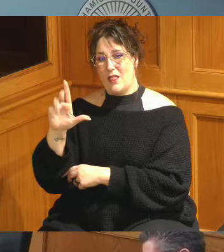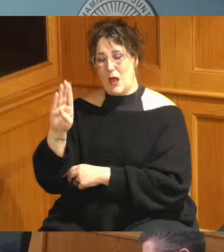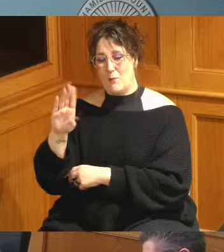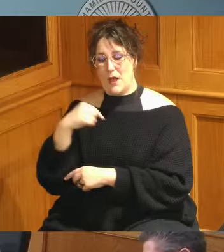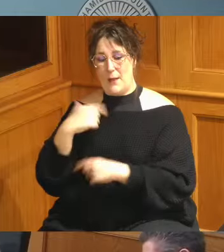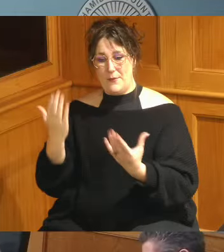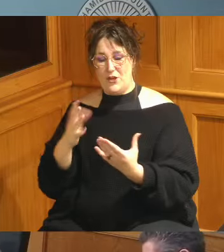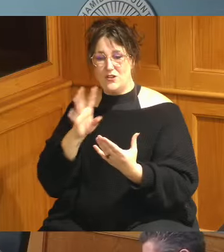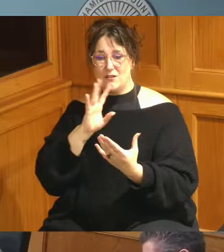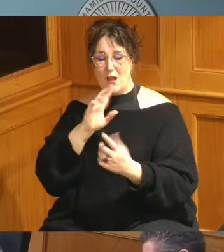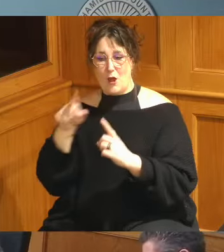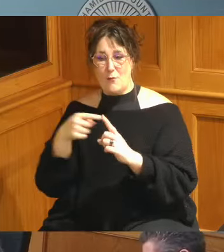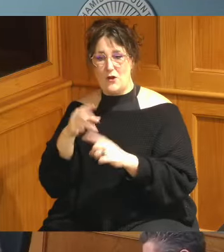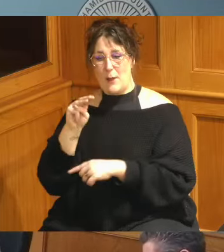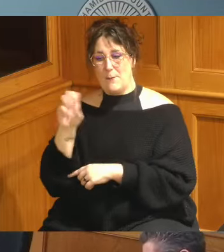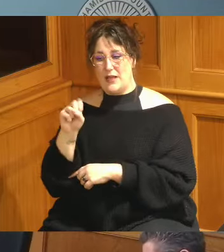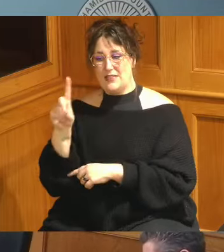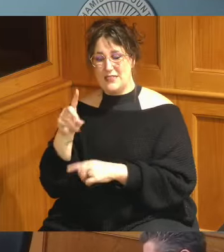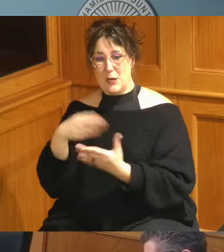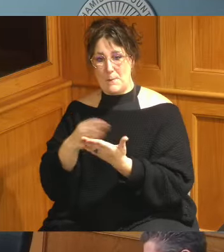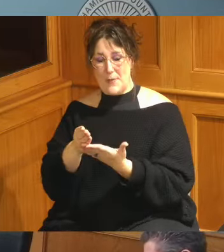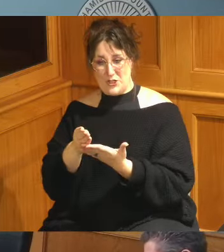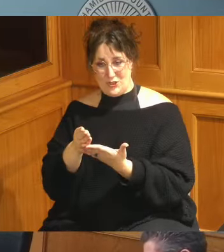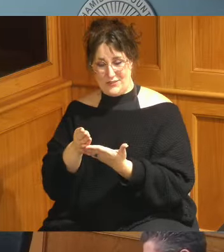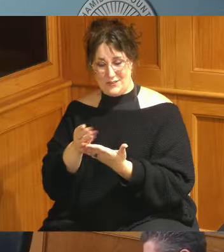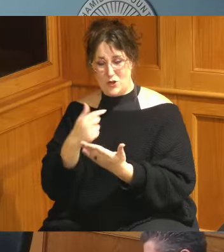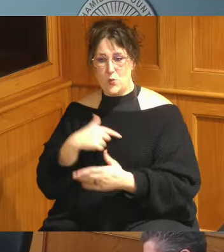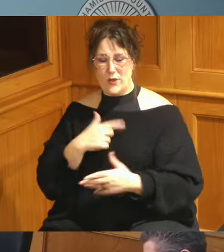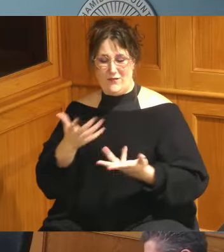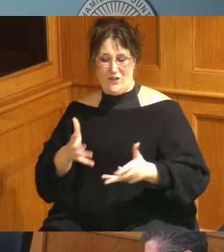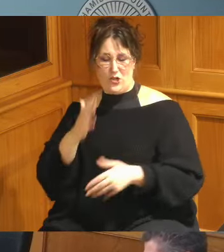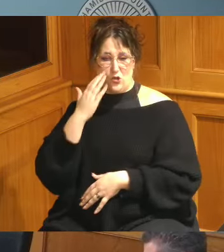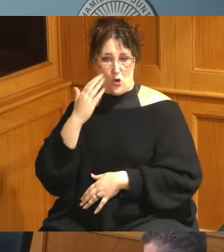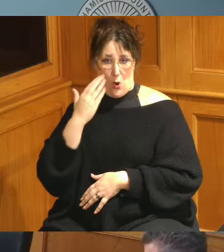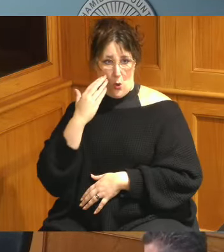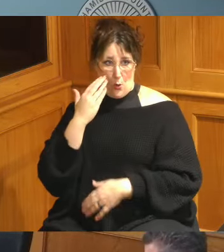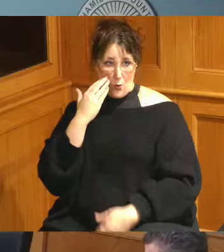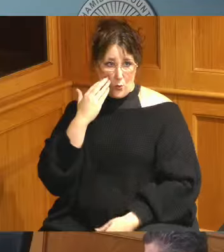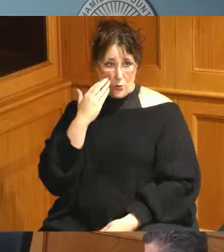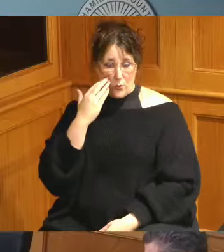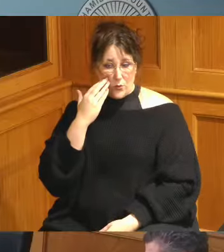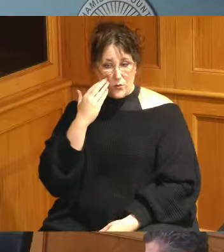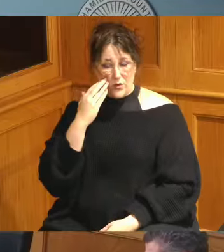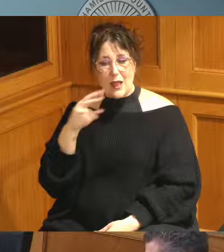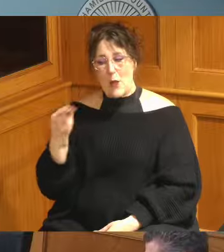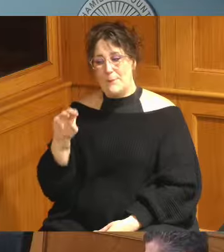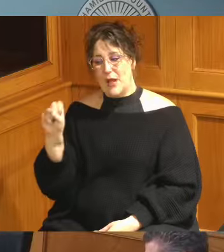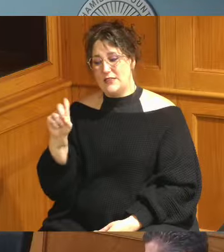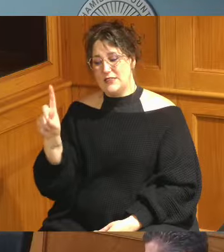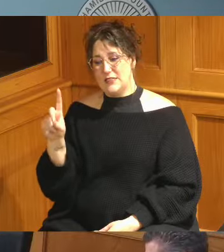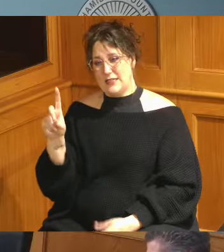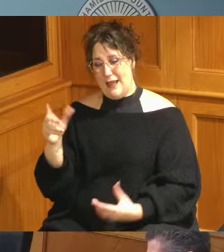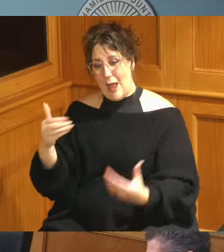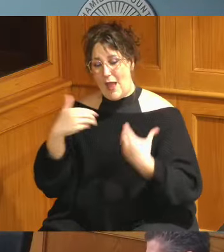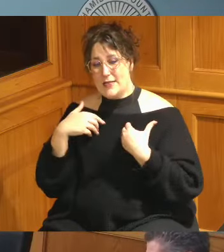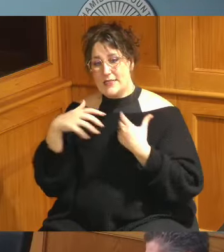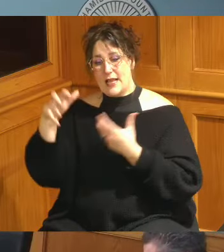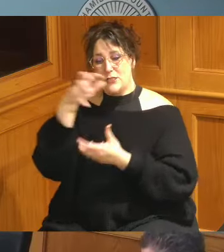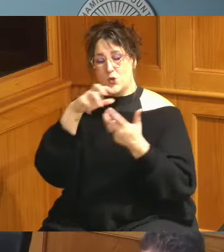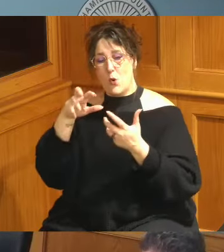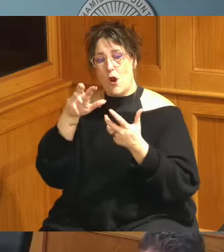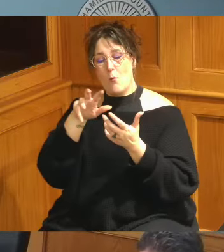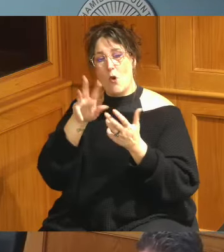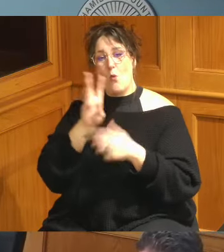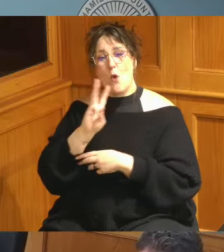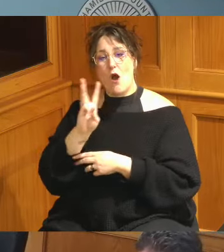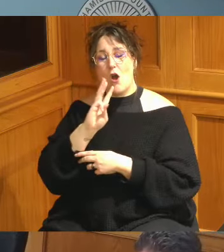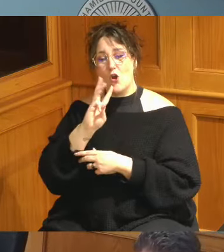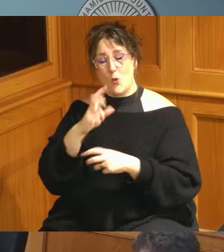today to talk about the MSD budget. We know that MSD has a storm water problem. The storm water